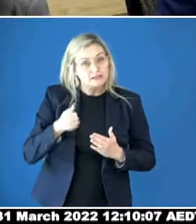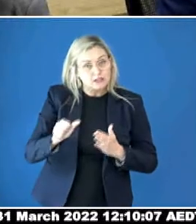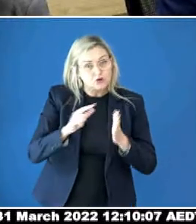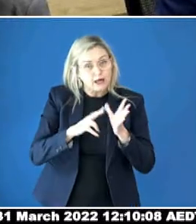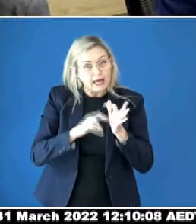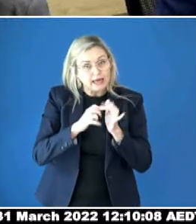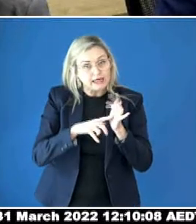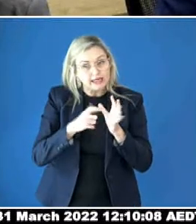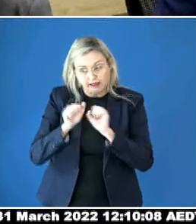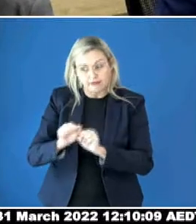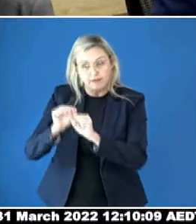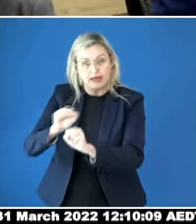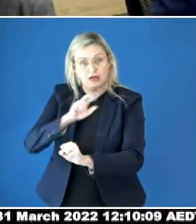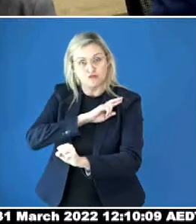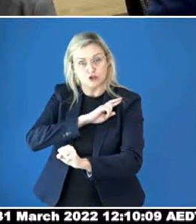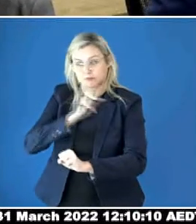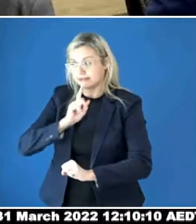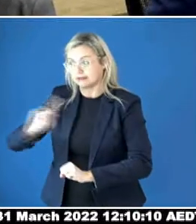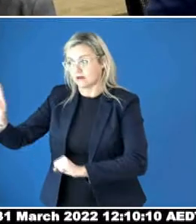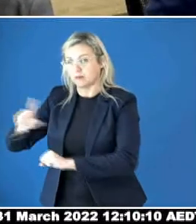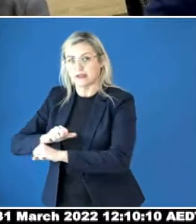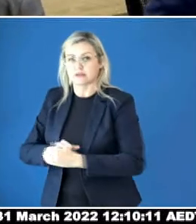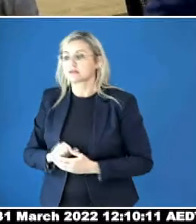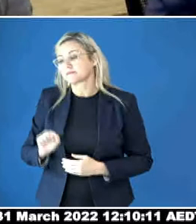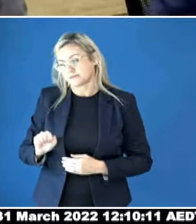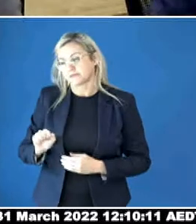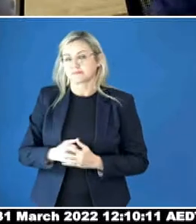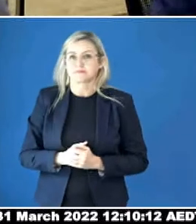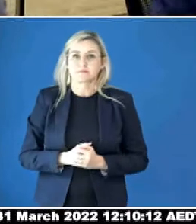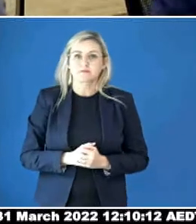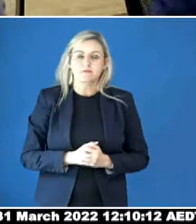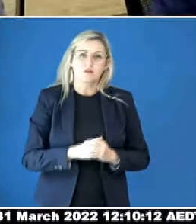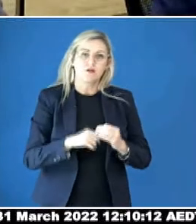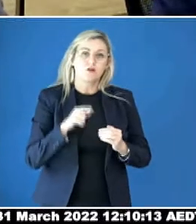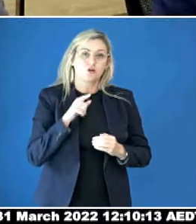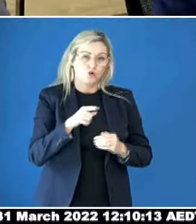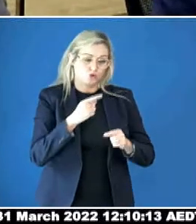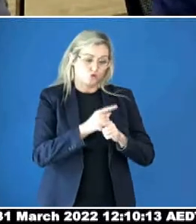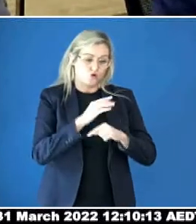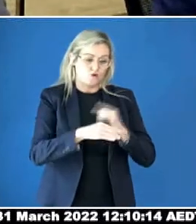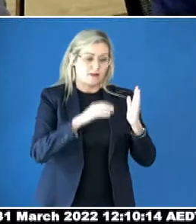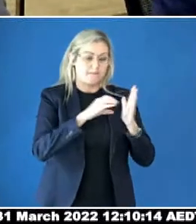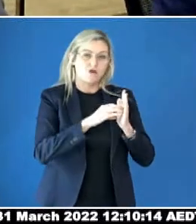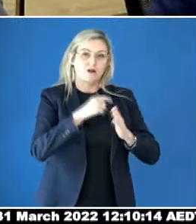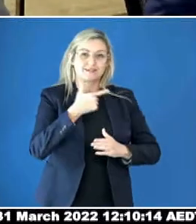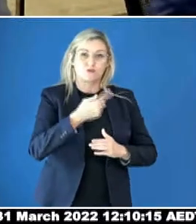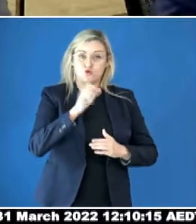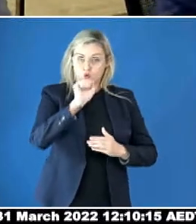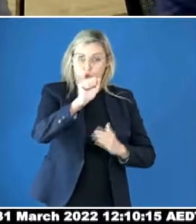It does. MS FRASER: You record at paragraph 71 of your statement